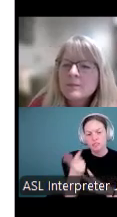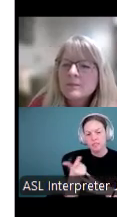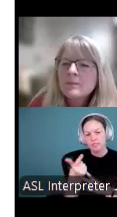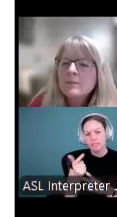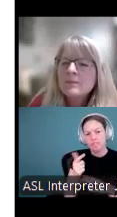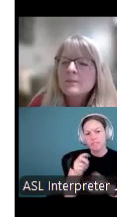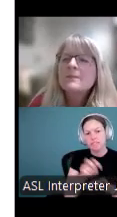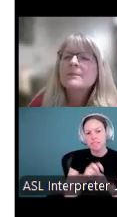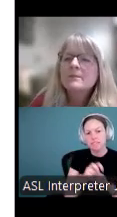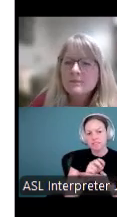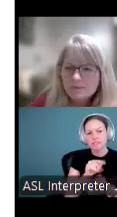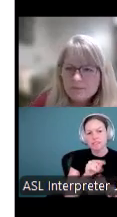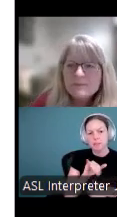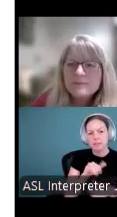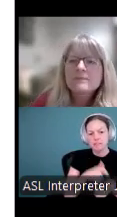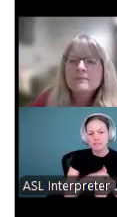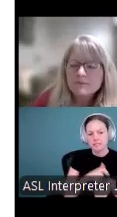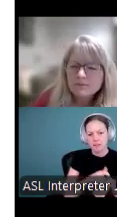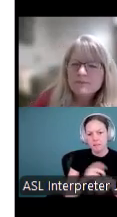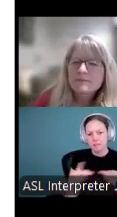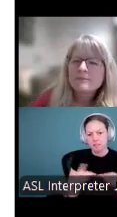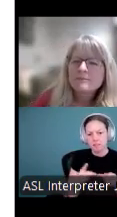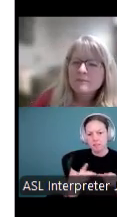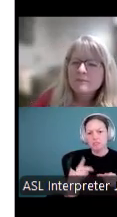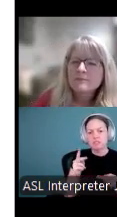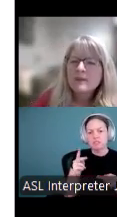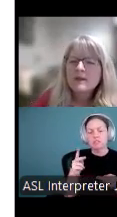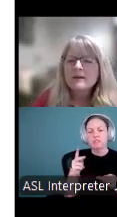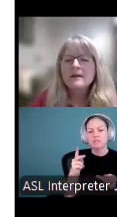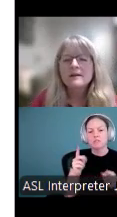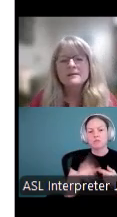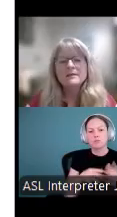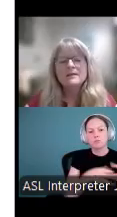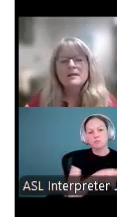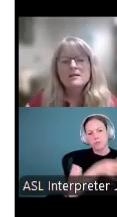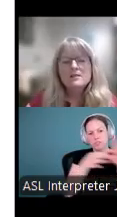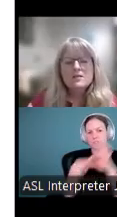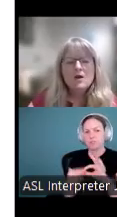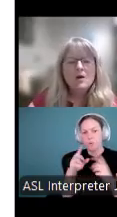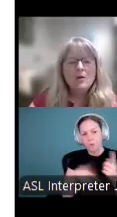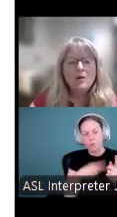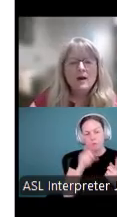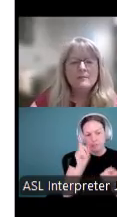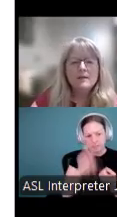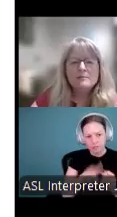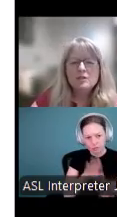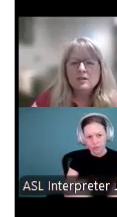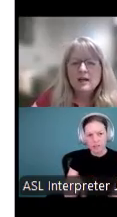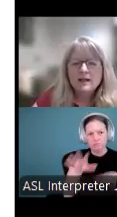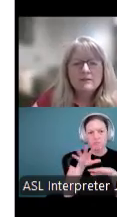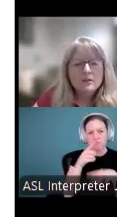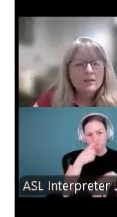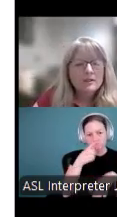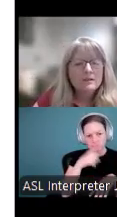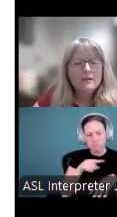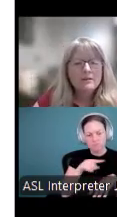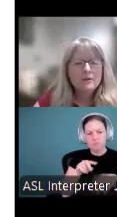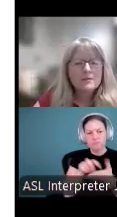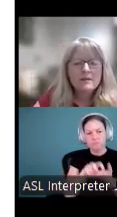bridge the gap until a child is willing to be on the floor? Rebecca Foster: Yeah, so I'm sure a lot of you could throw